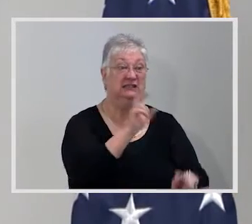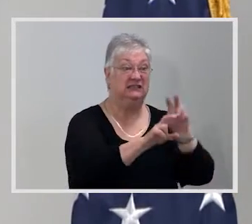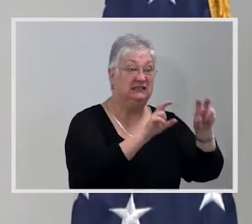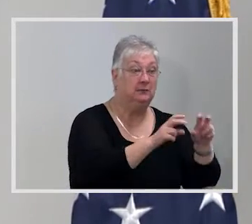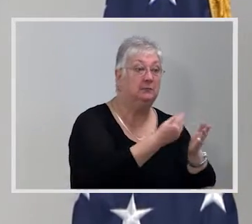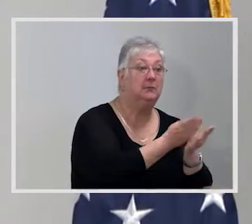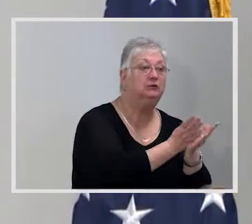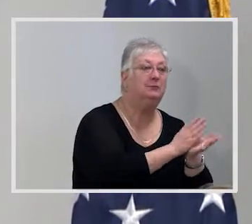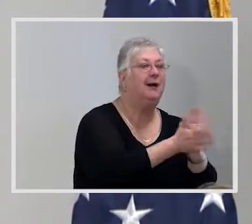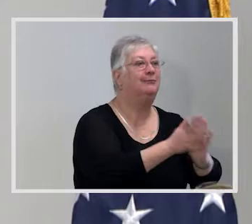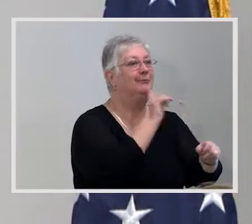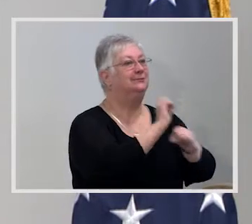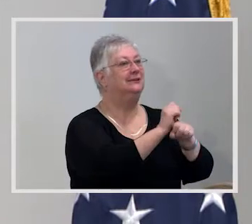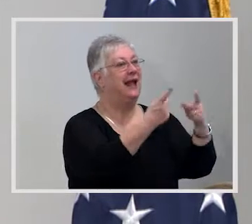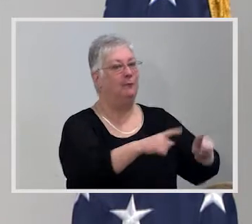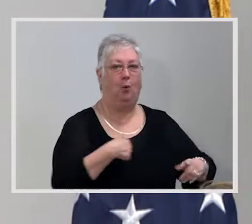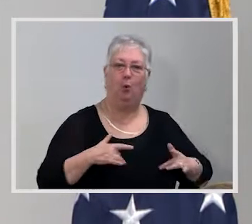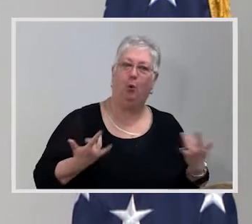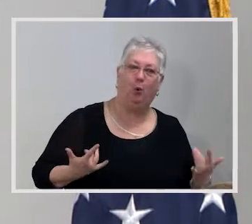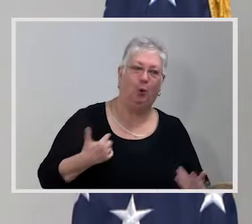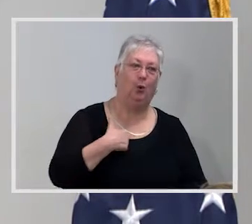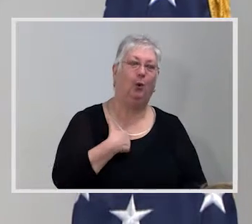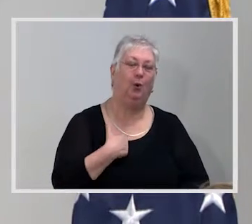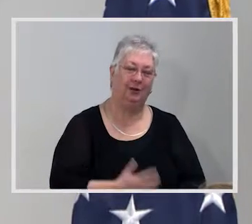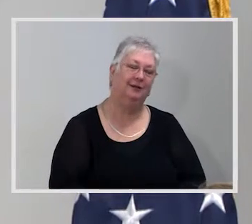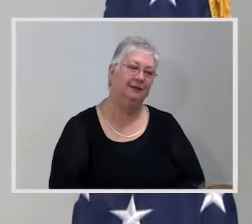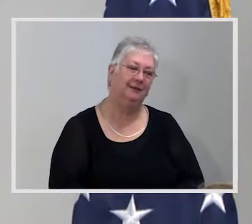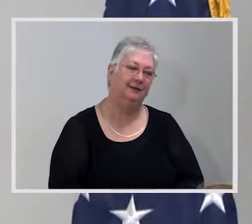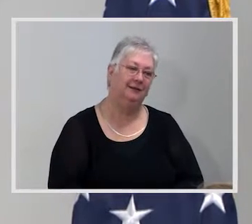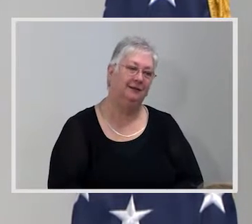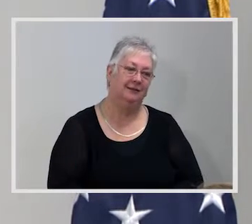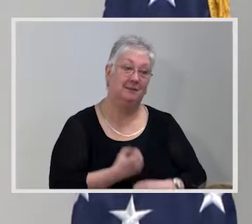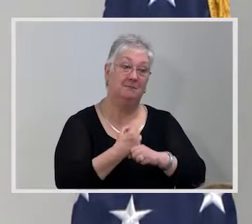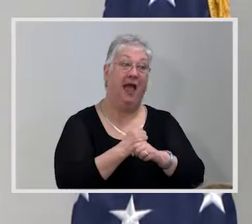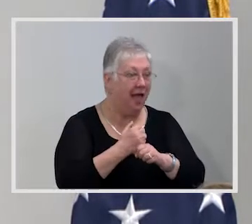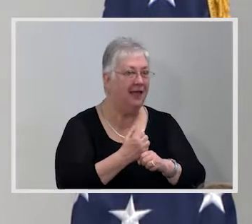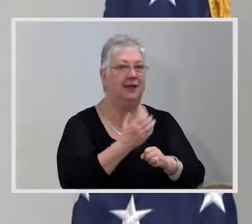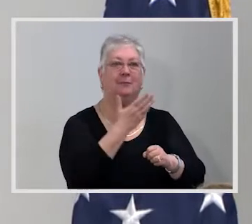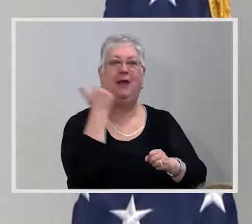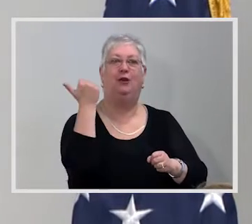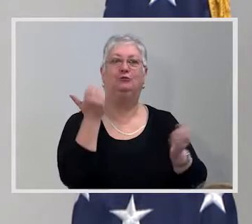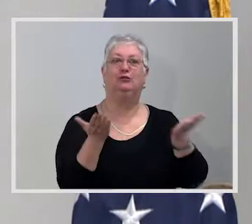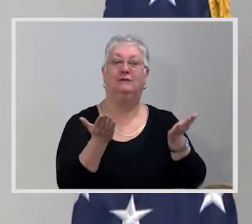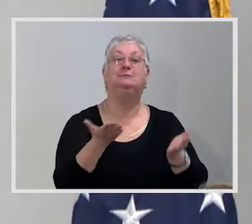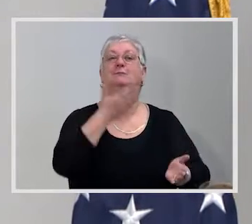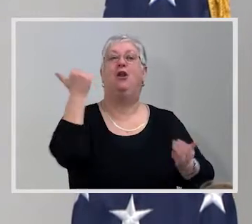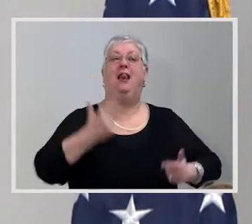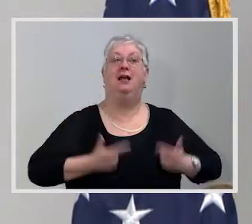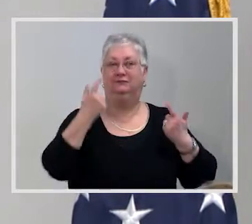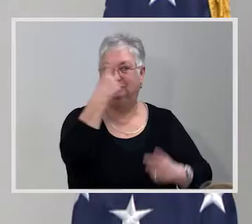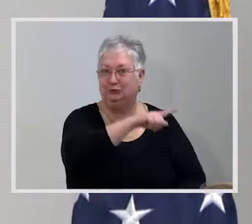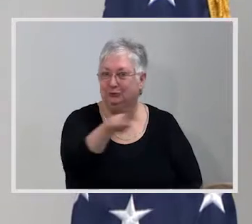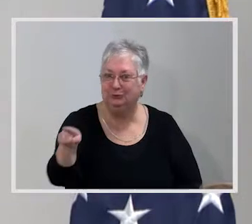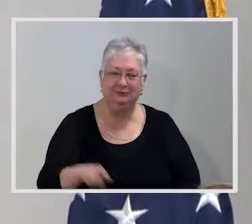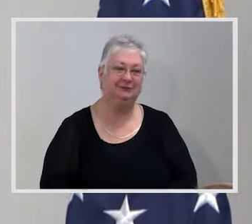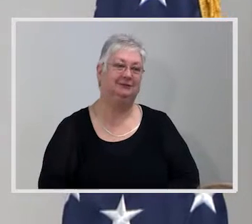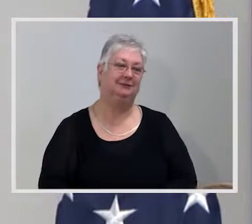EVERYBODY'S LIVES BETTER. SO THAT'S WHY TODAY IS SO IMPORTANT TO ME. I WANT TO THANK YOU AGAIN. I KNOW MAYOR BOWSER DID, BUT I WANT TO THANK YOU ALL FOR TAKING